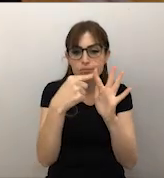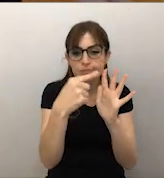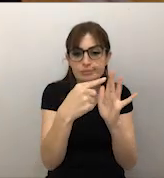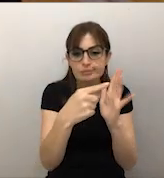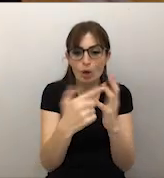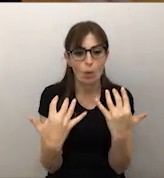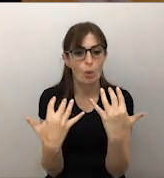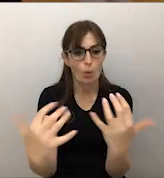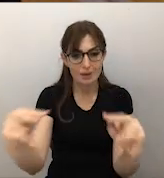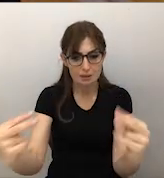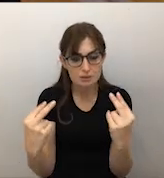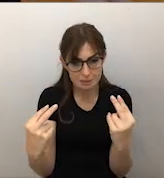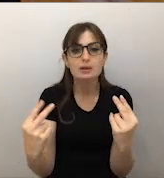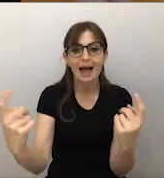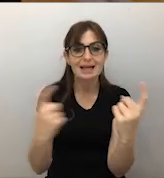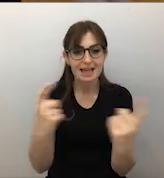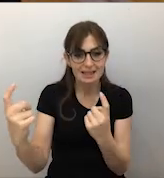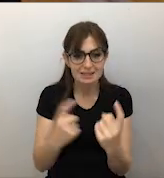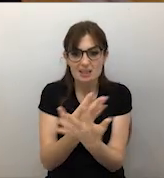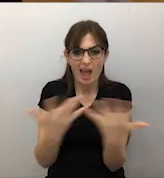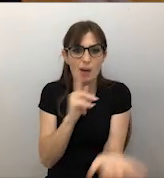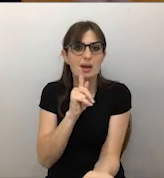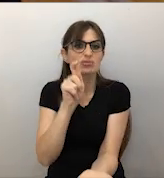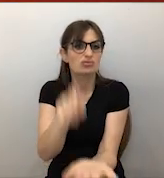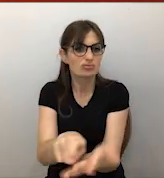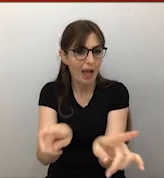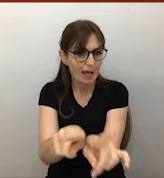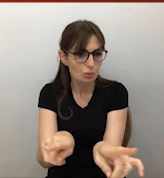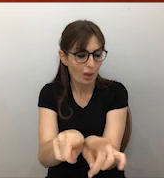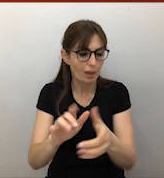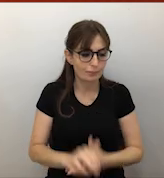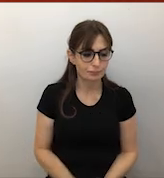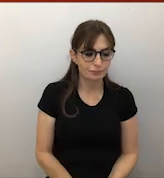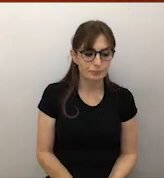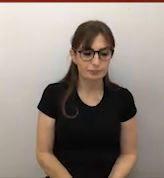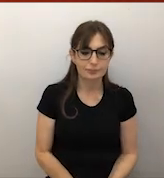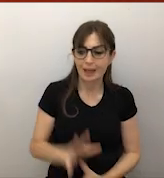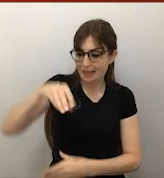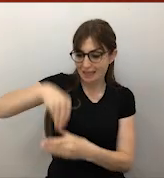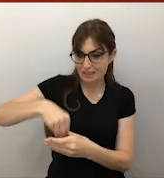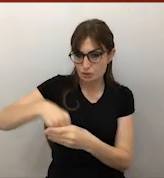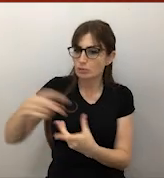as audience attendance and numbers of donors, et cetera. Internal management accounts are confidential and